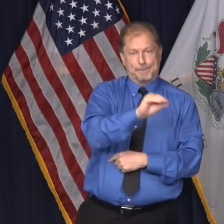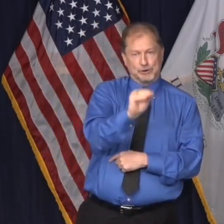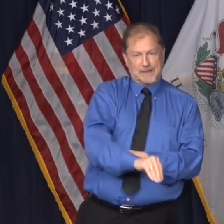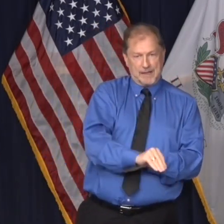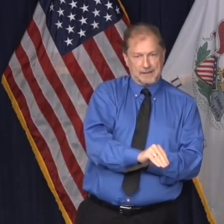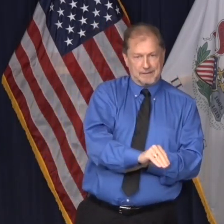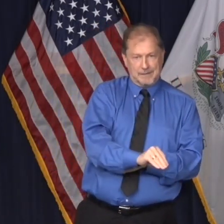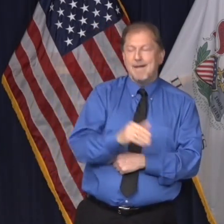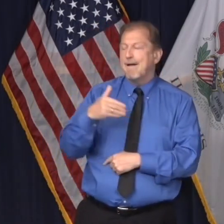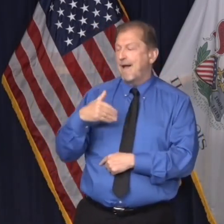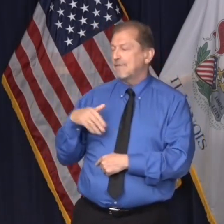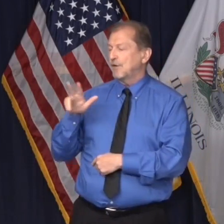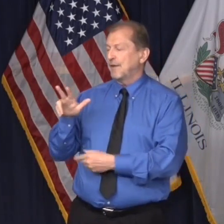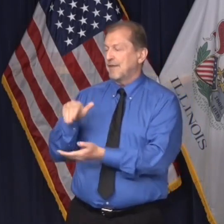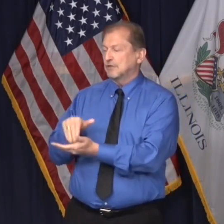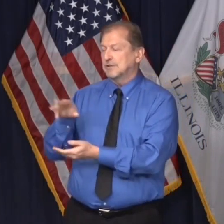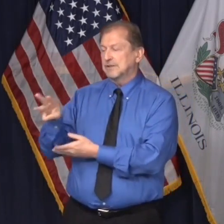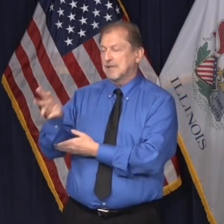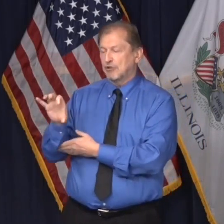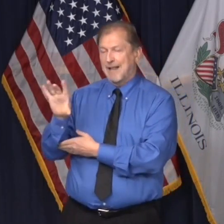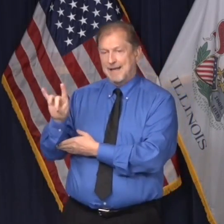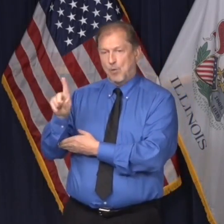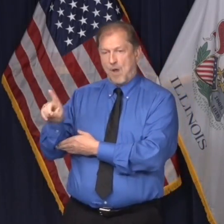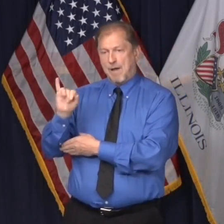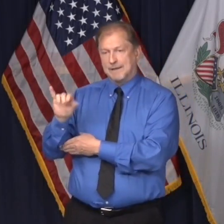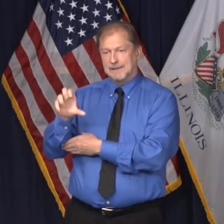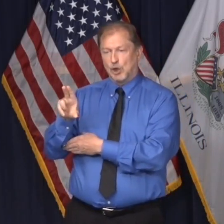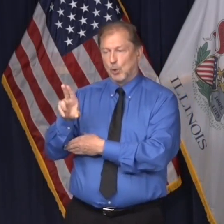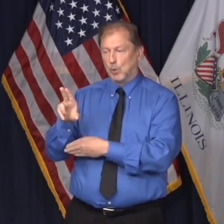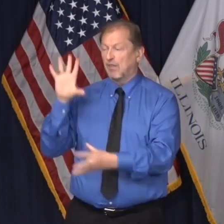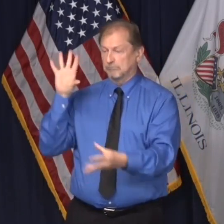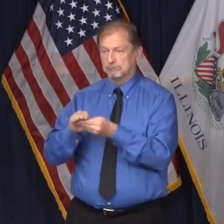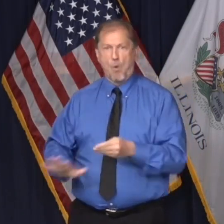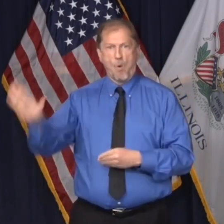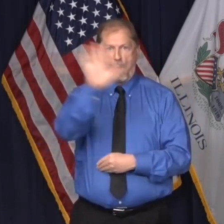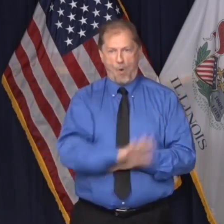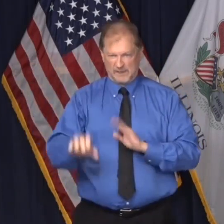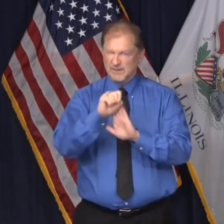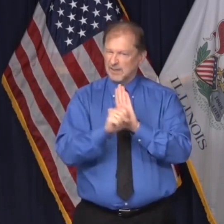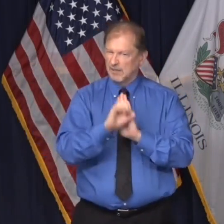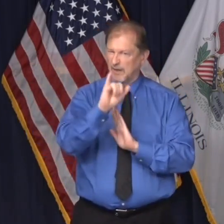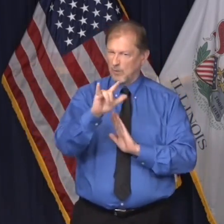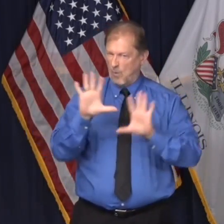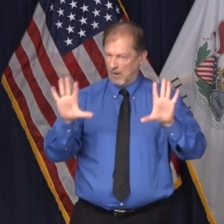ON APRIL 26, 34% OF 3,631 ICU BEDS. AND AS OF MIDNIGHT LAST NIGHT